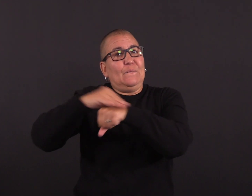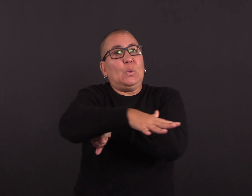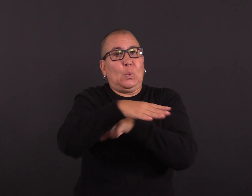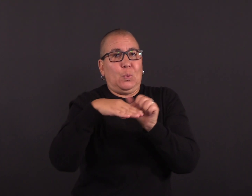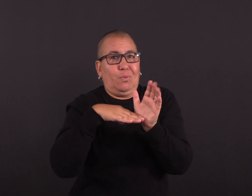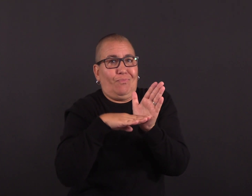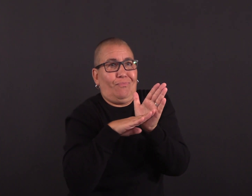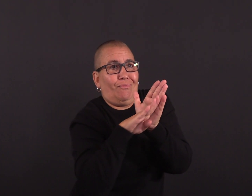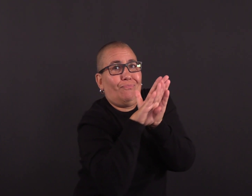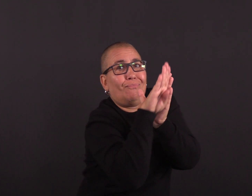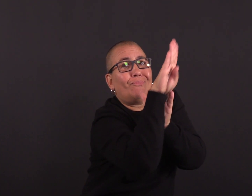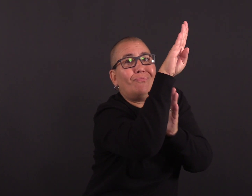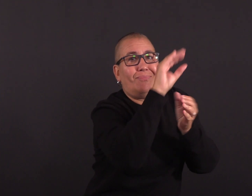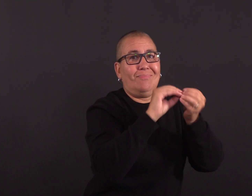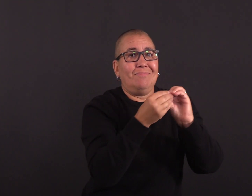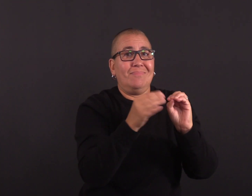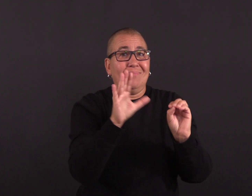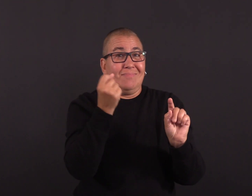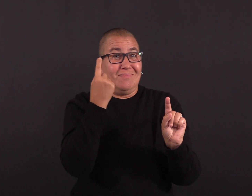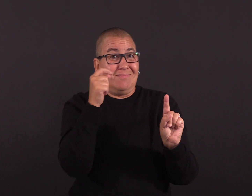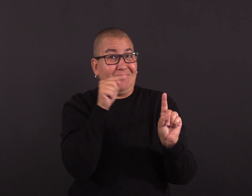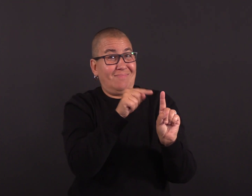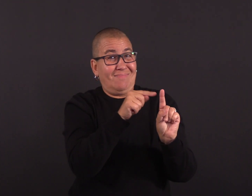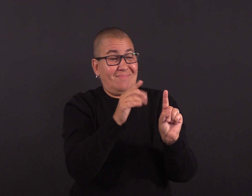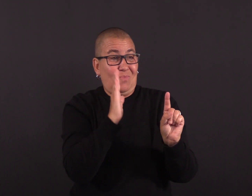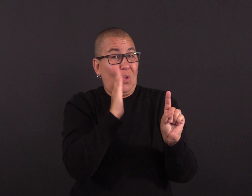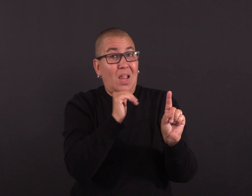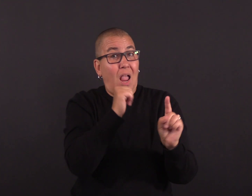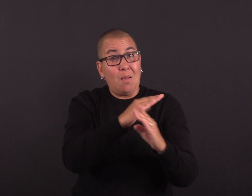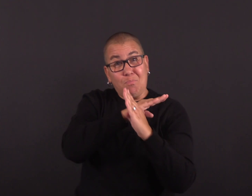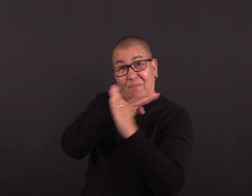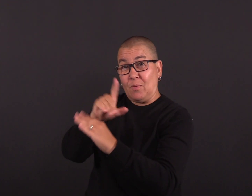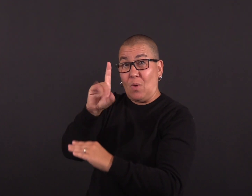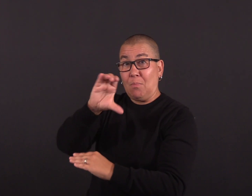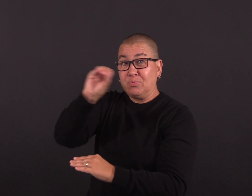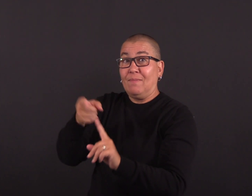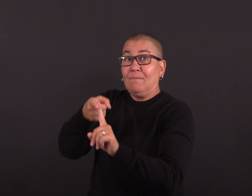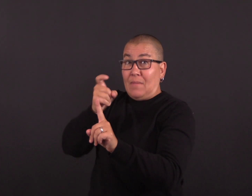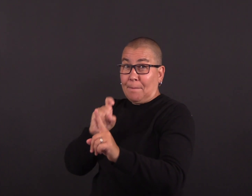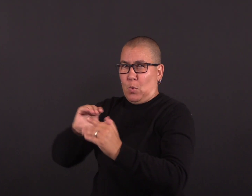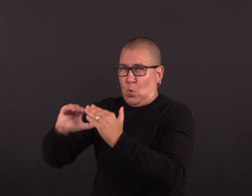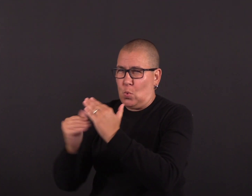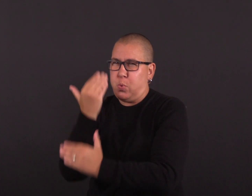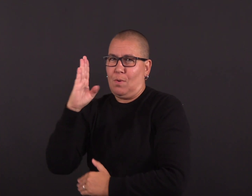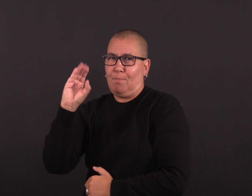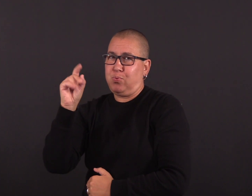many of the commonly circulating strains of Covid will be out in a month or so, and most people